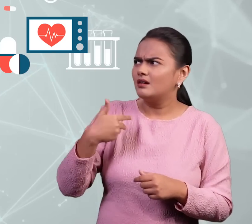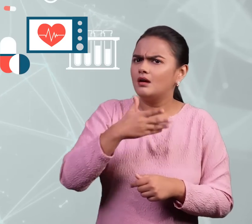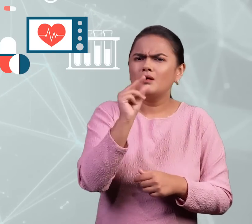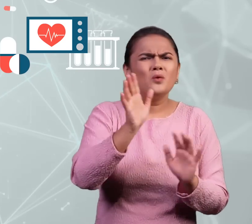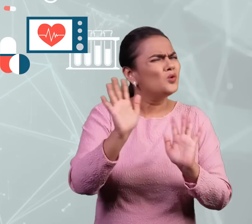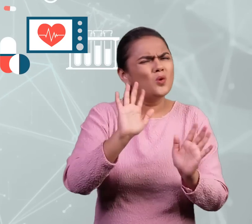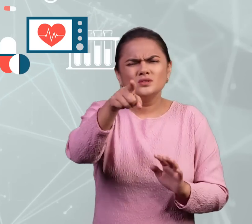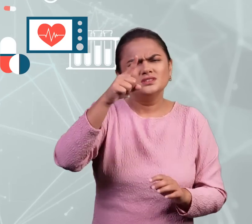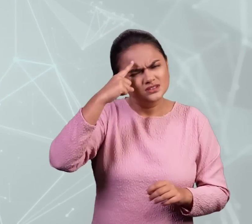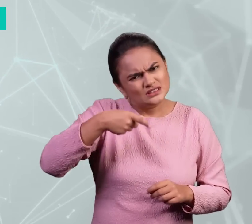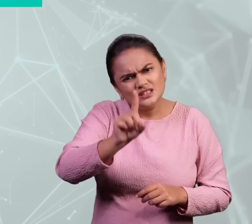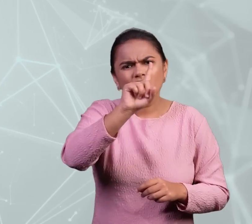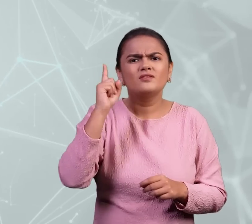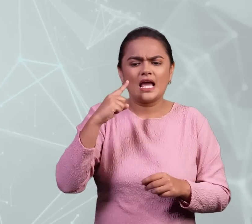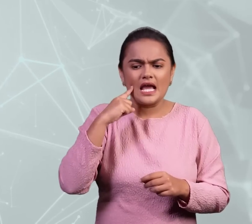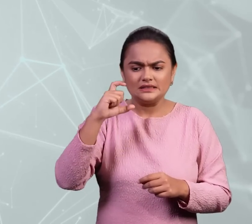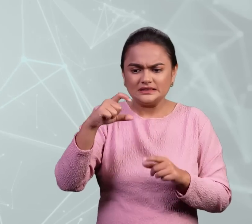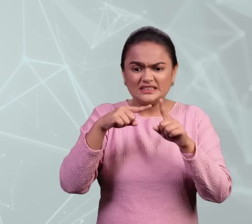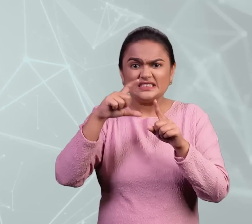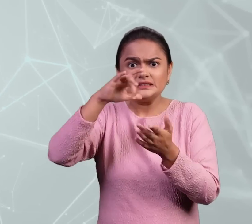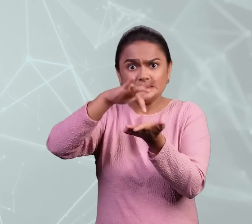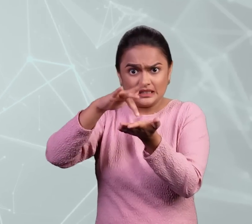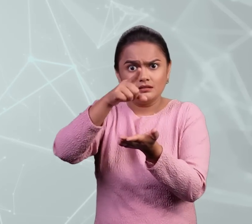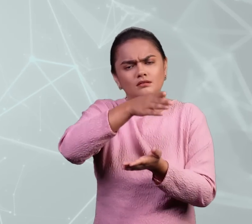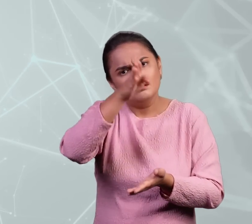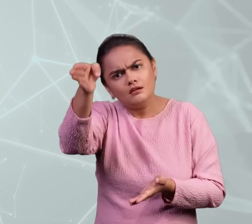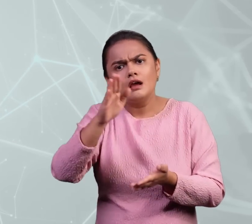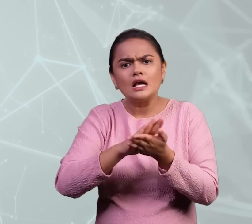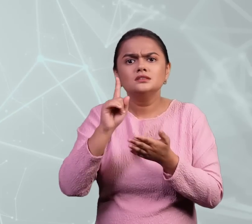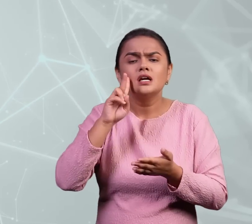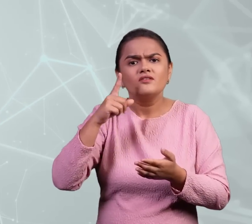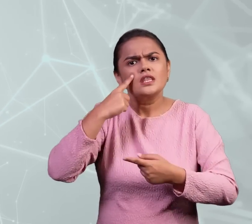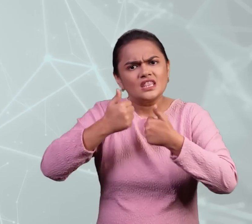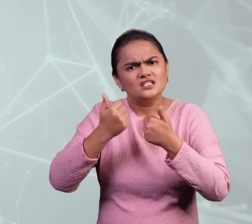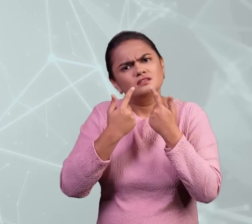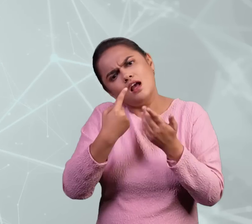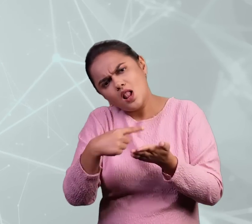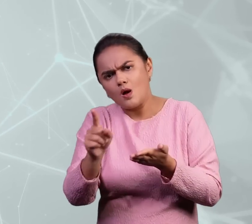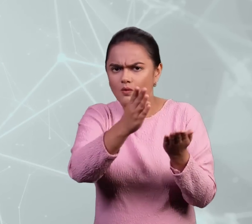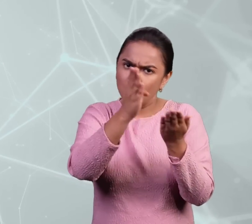You can go to ICTC centers voluntarily and get tested for HIV.